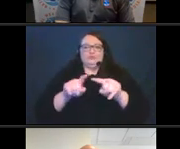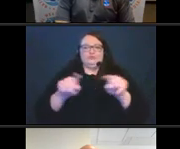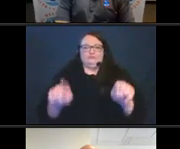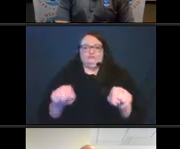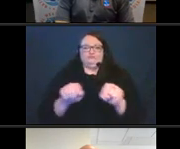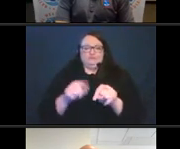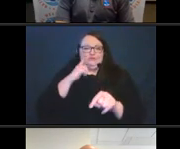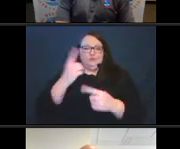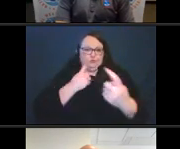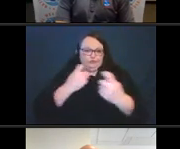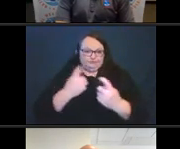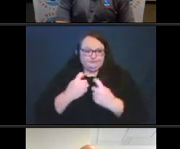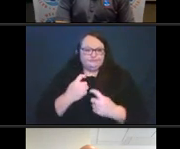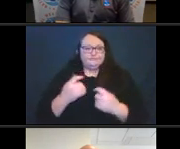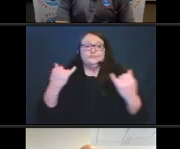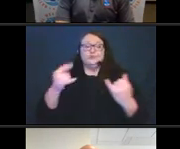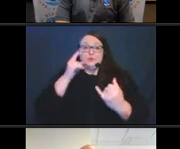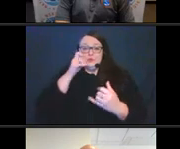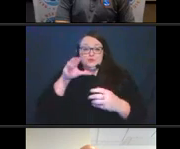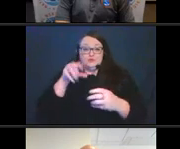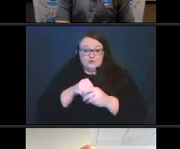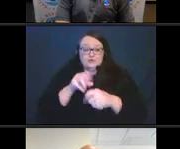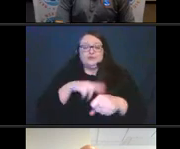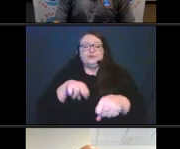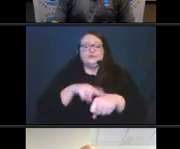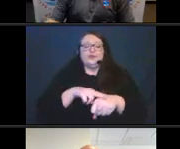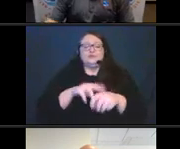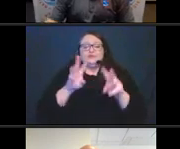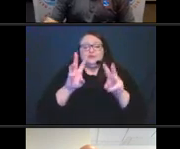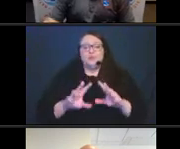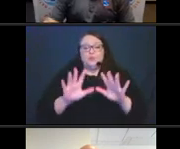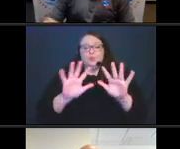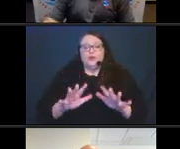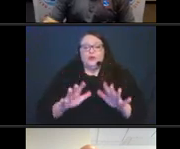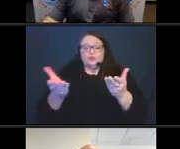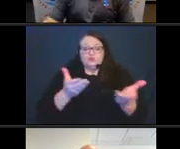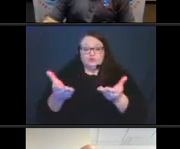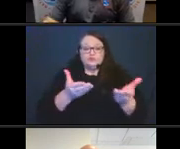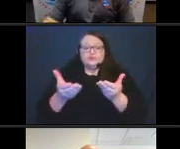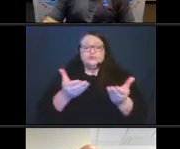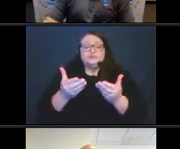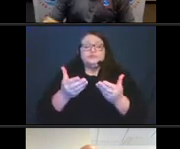Today, we're joined by the National Weather Service and CDC leadership for opening remarks.